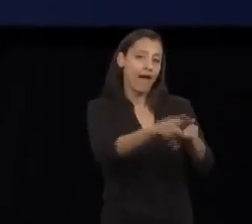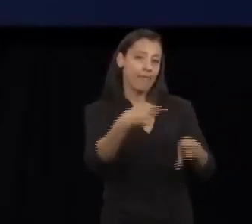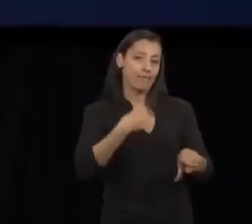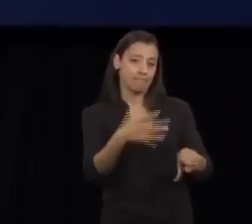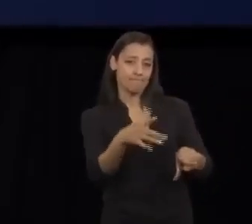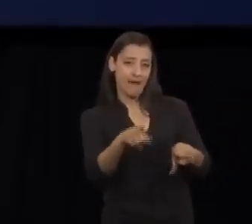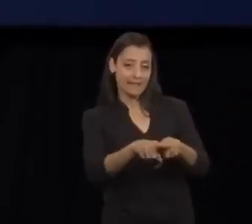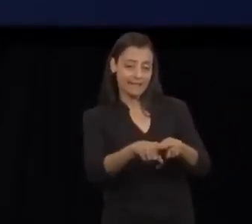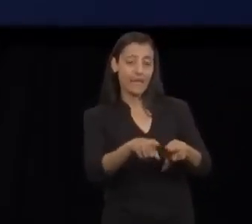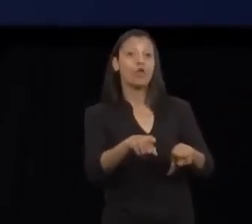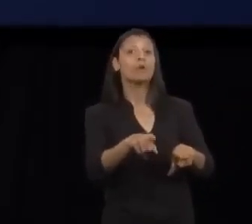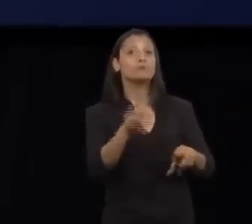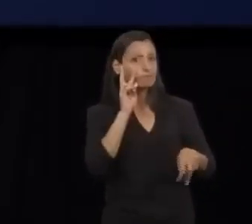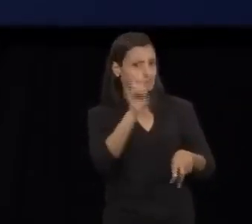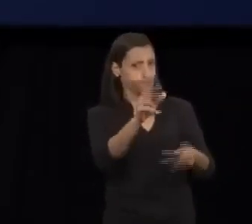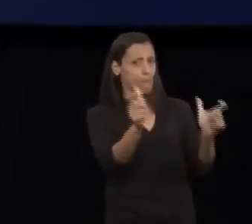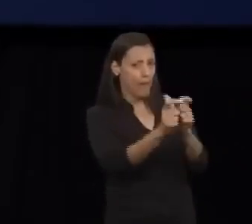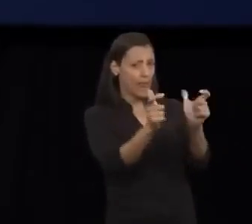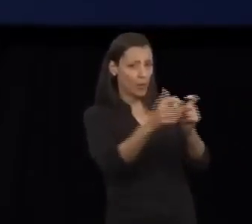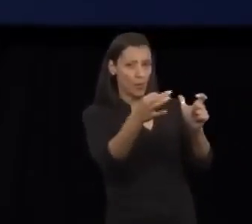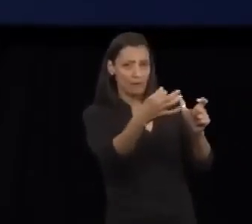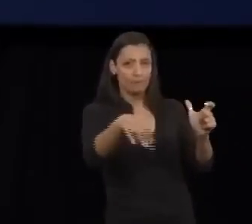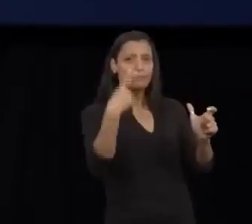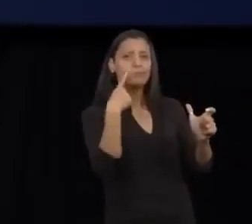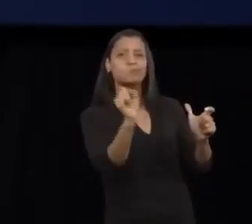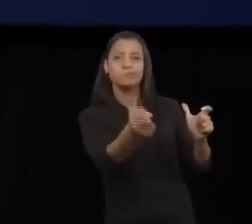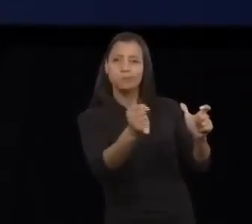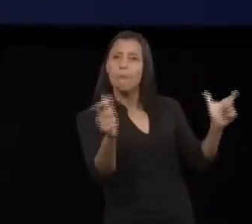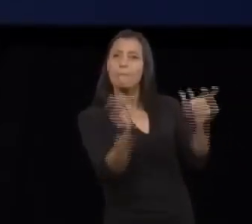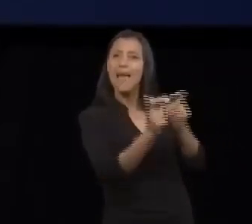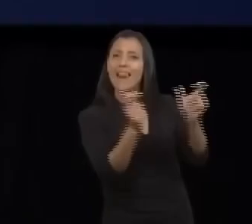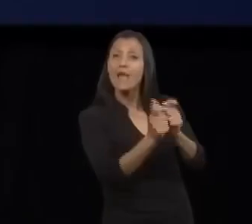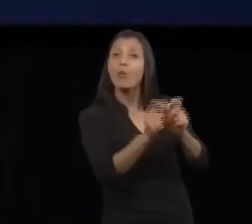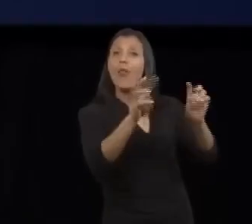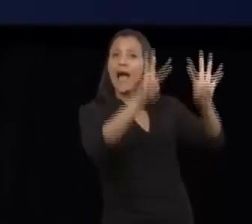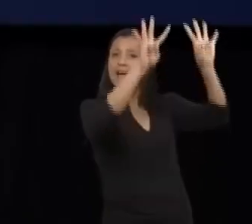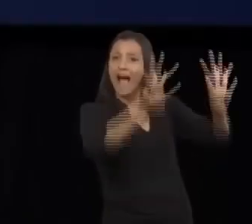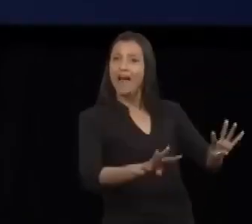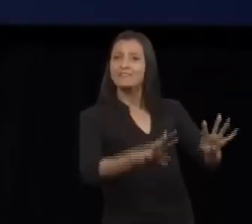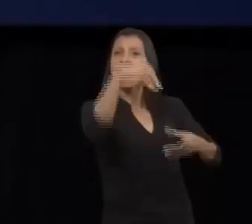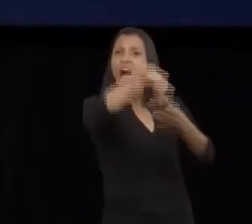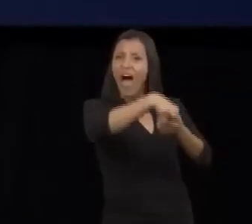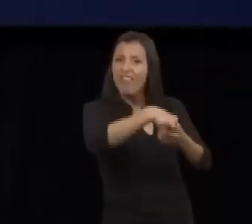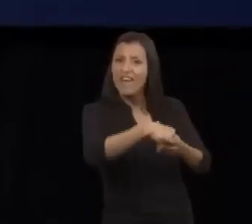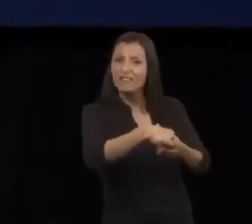have seen prison movies and the money used in prison are cigarettes.